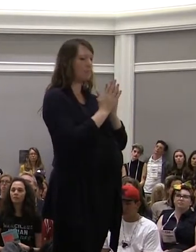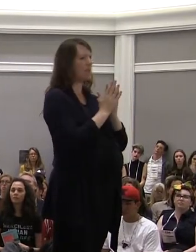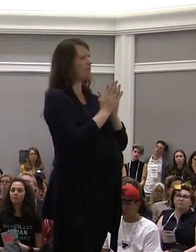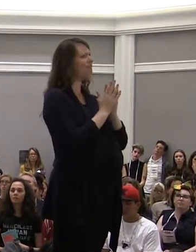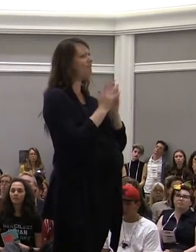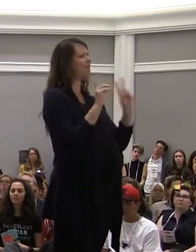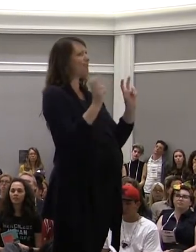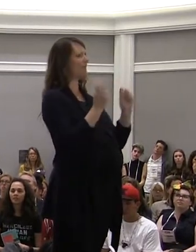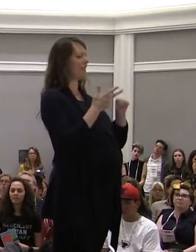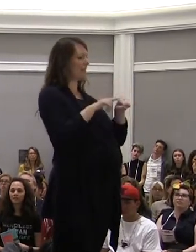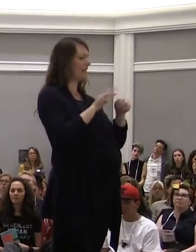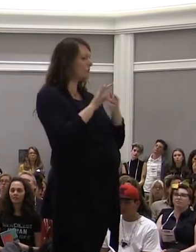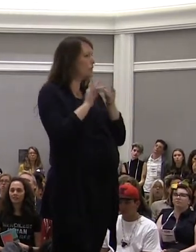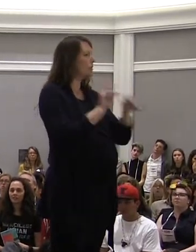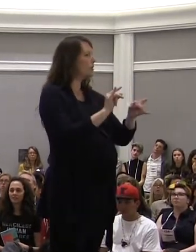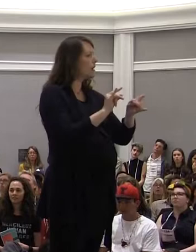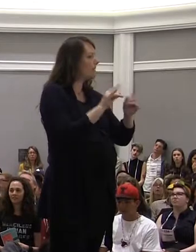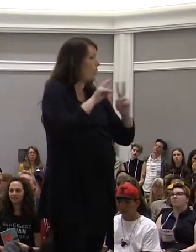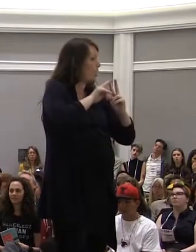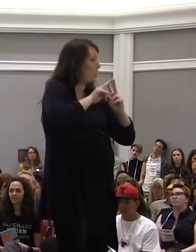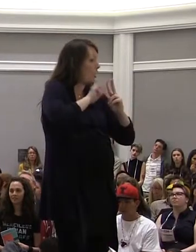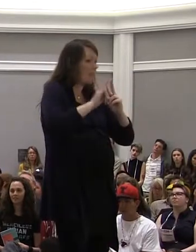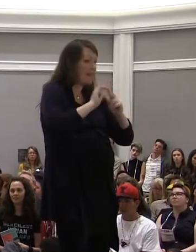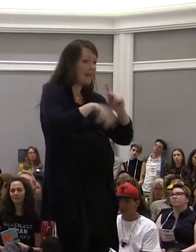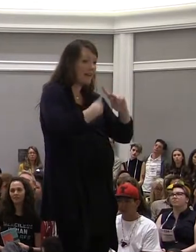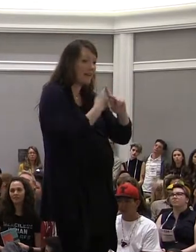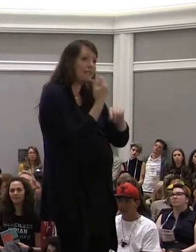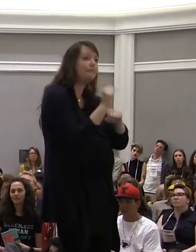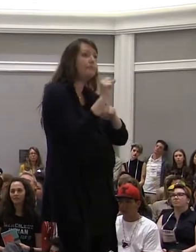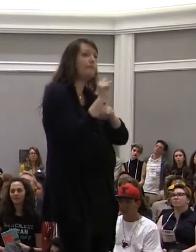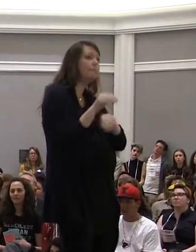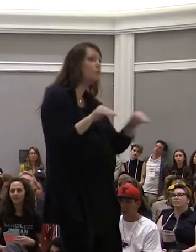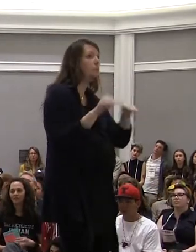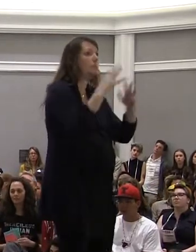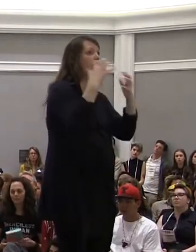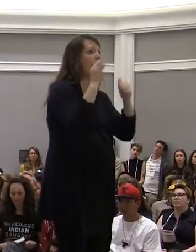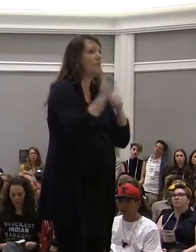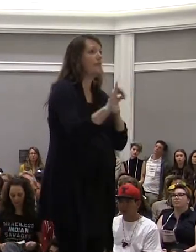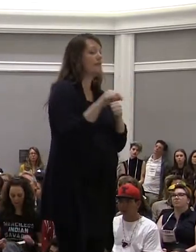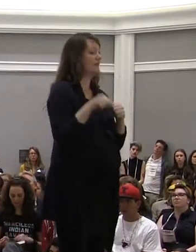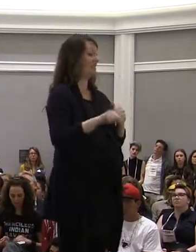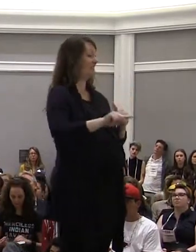And this is our first major gathering after a contentious election process,